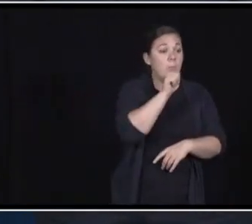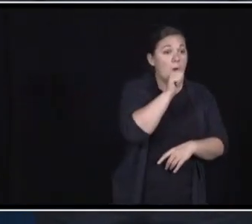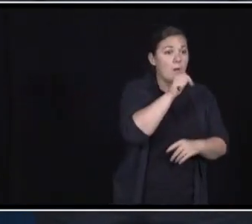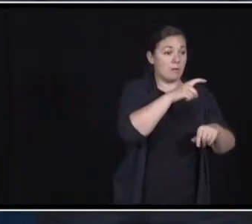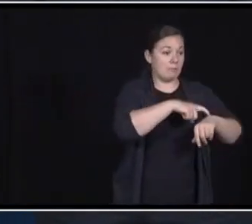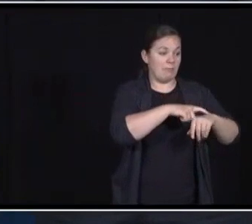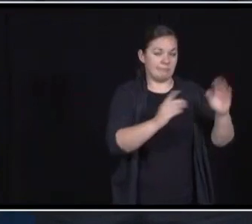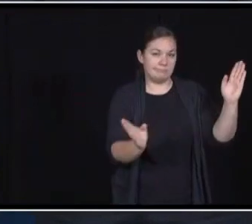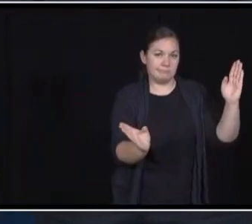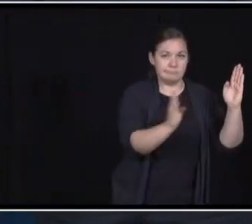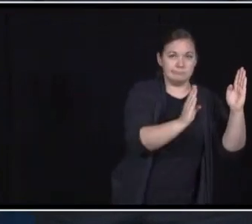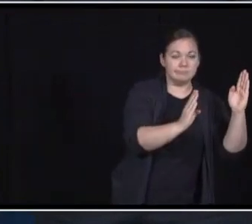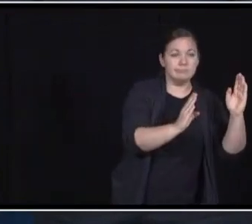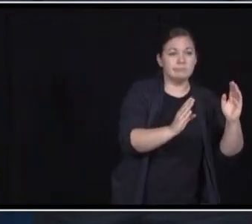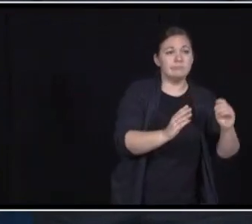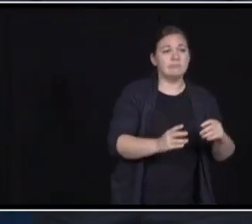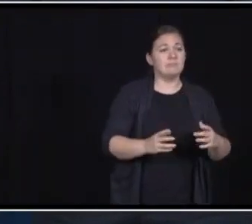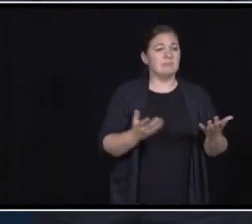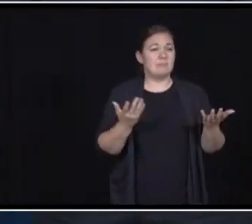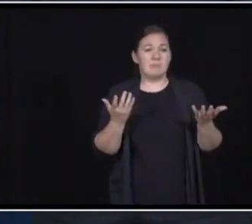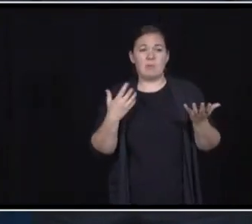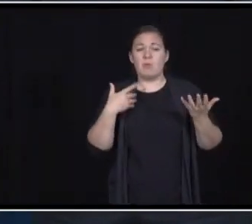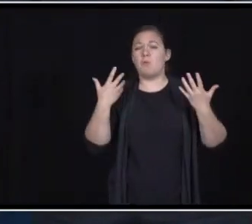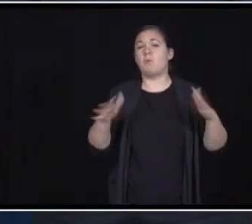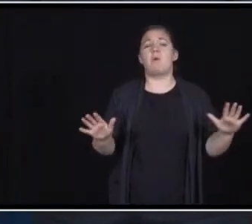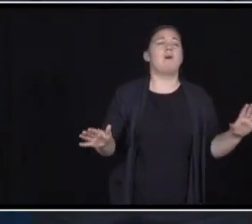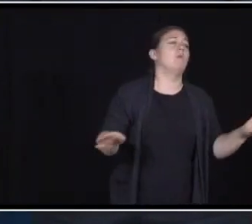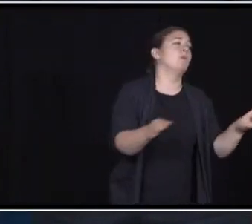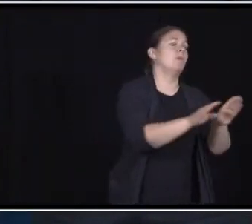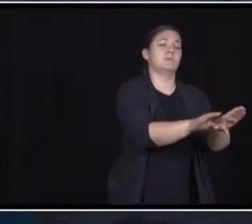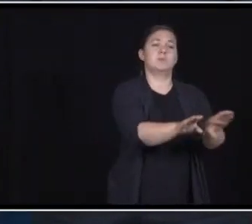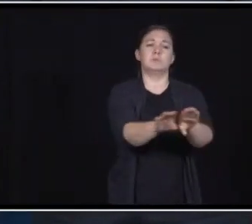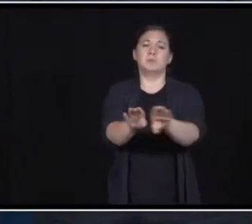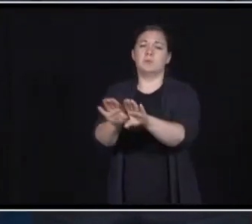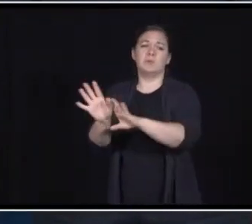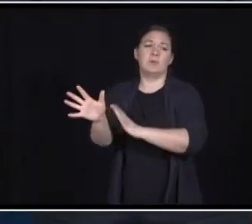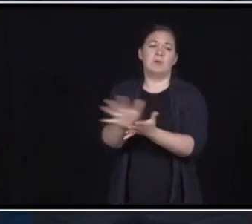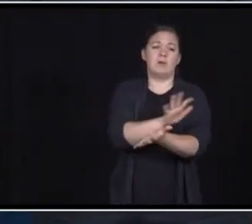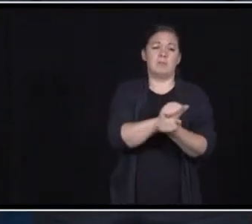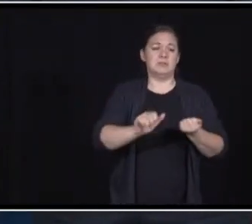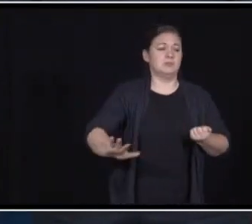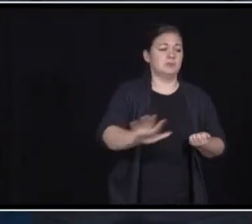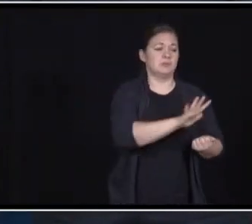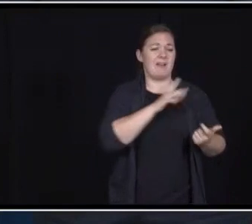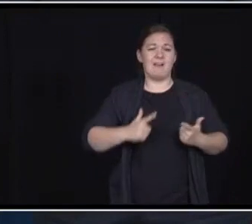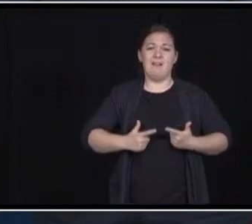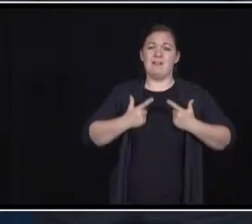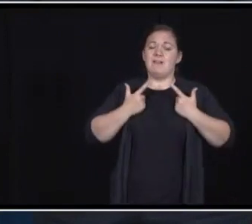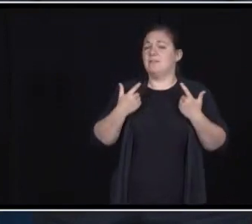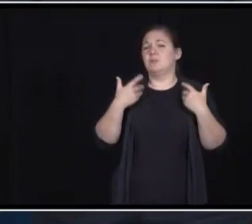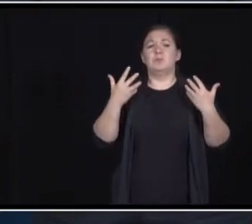We have closed down bars earlier. I want to exhaust every single Avenue before I ruin somebody's life.